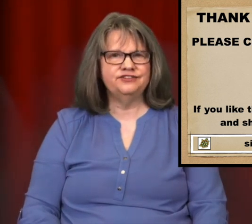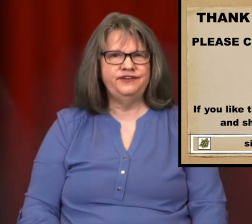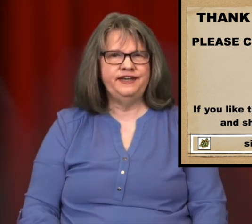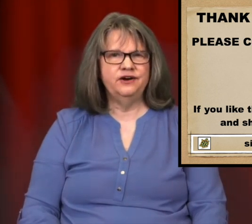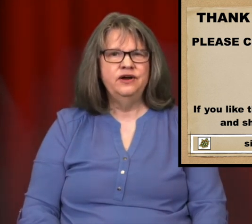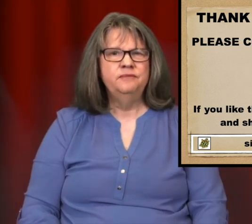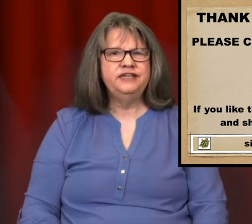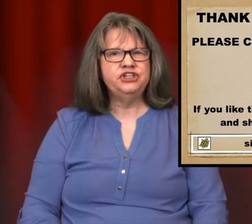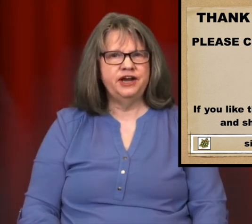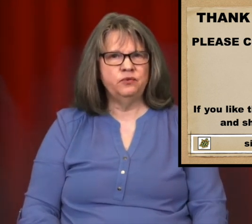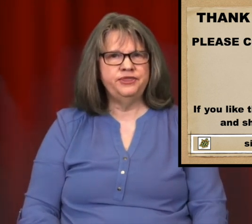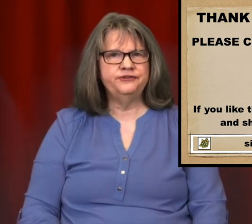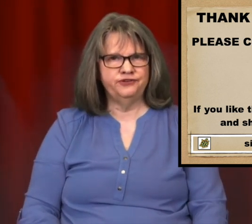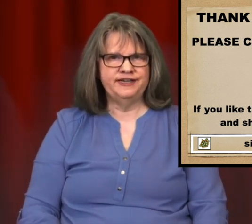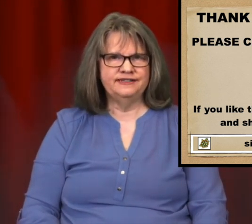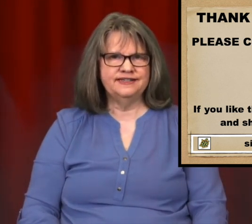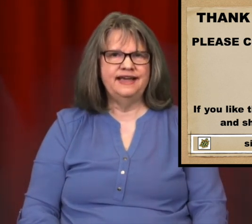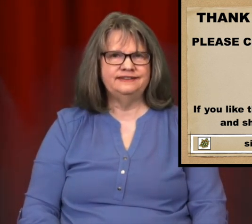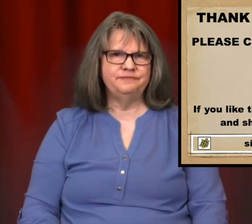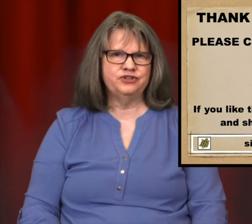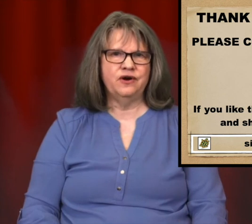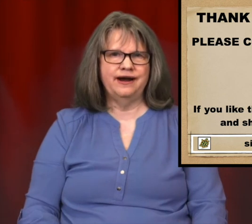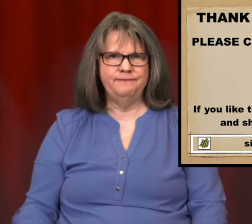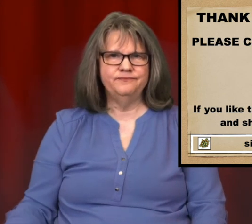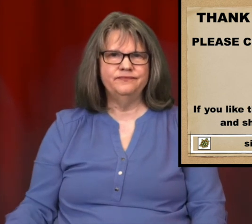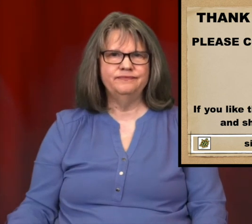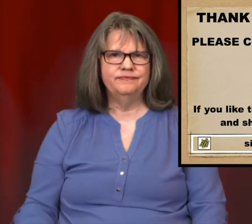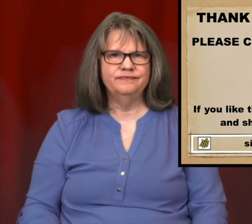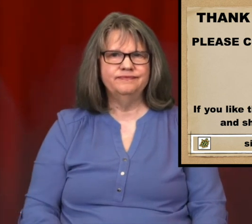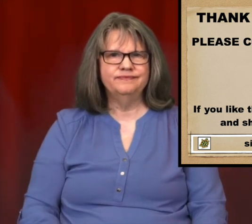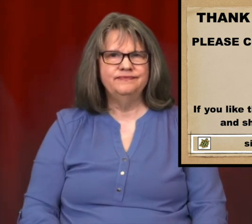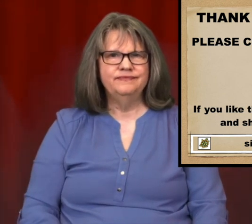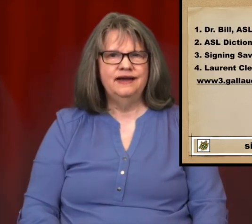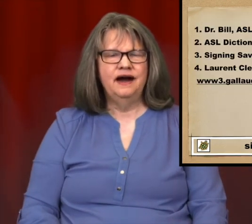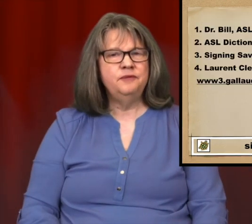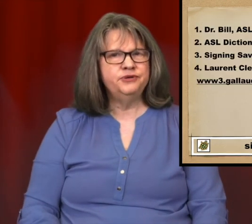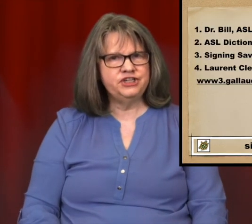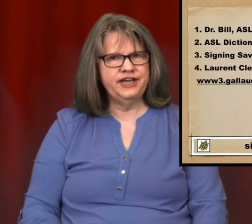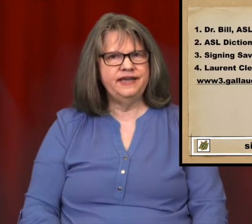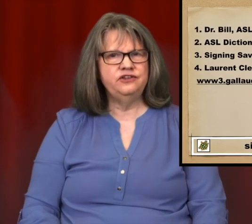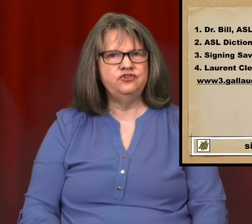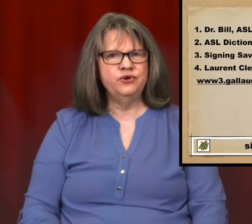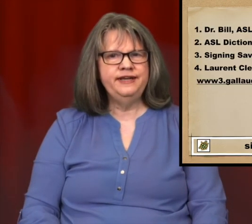video please share with your friends and subscribe. I appreciate you joining me